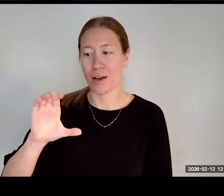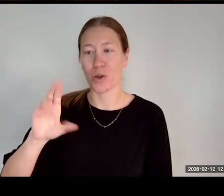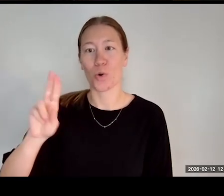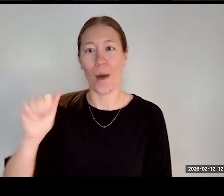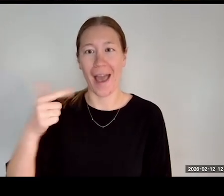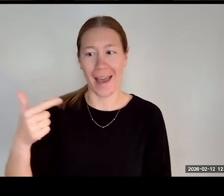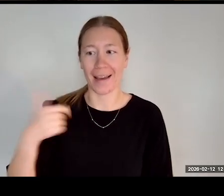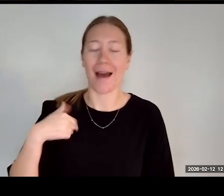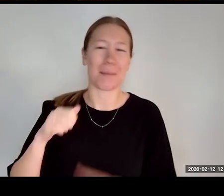with the office.